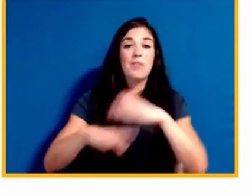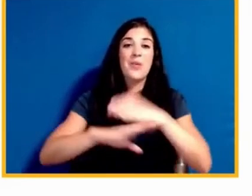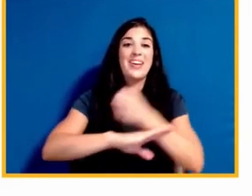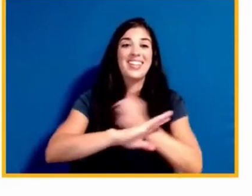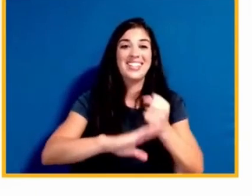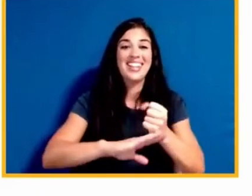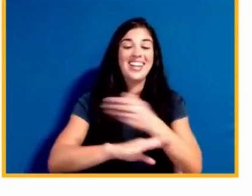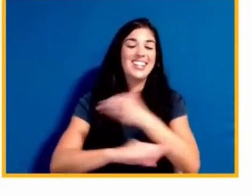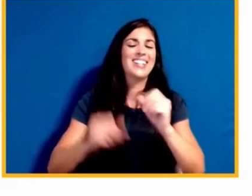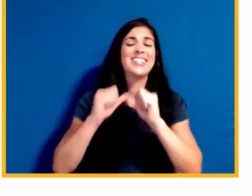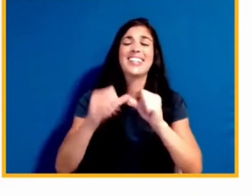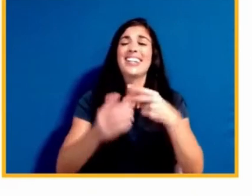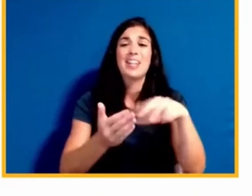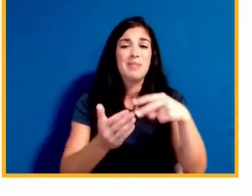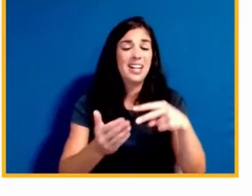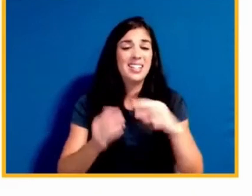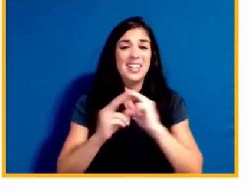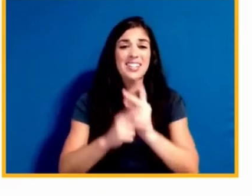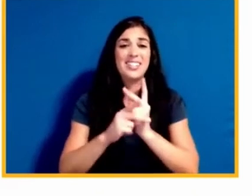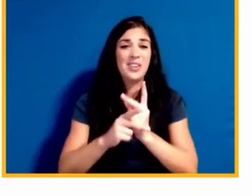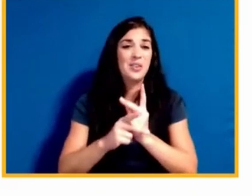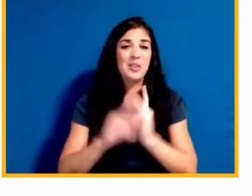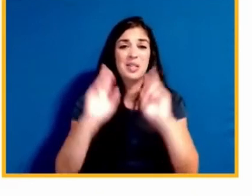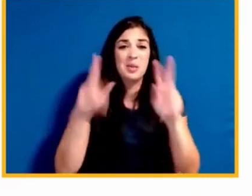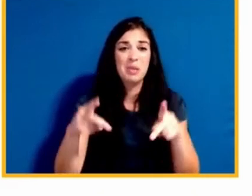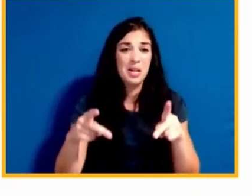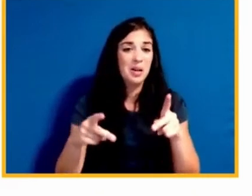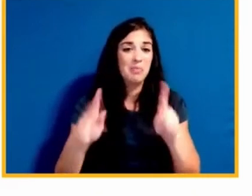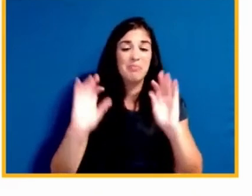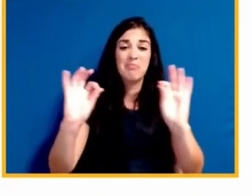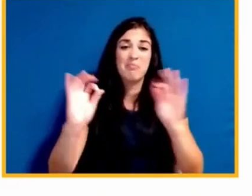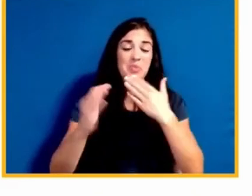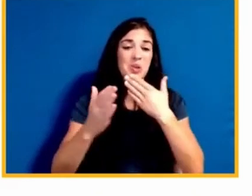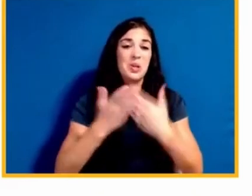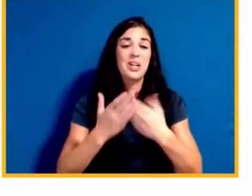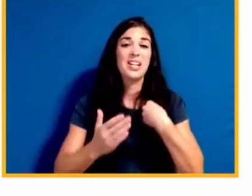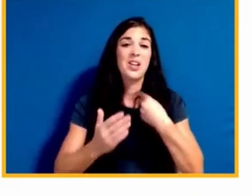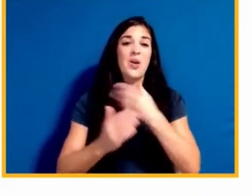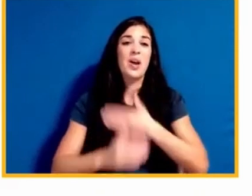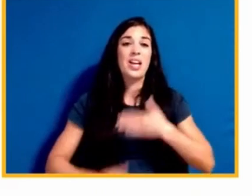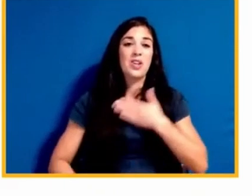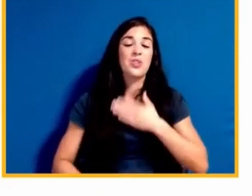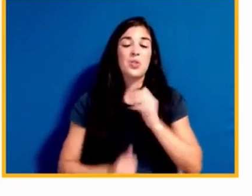keep dancing, keep doing what you're doing, you guys are so good at this. I enjoyed every minute of this.